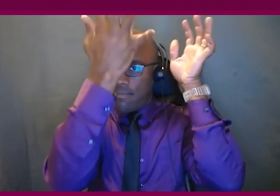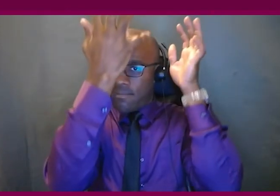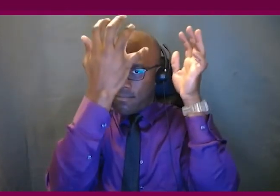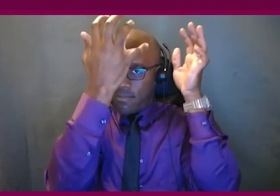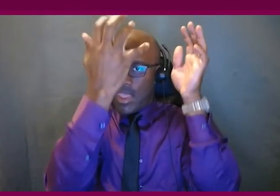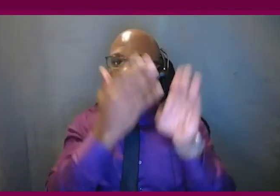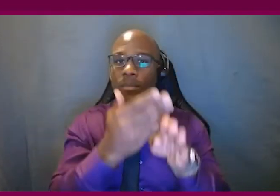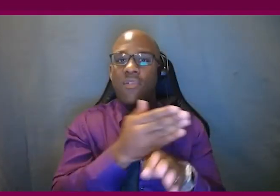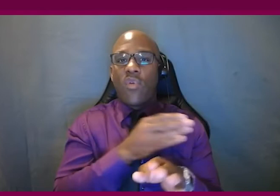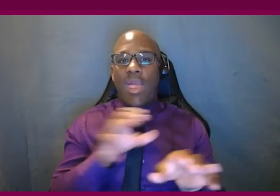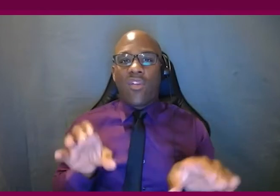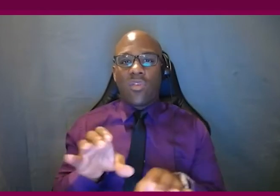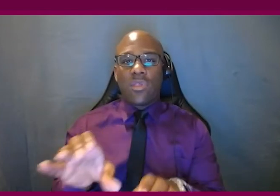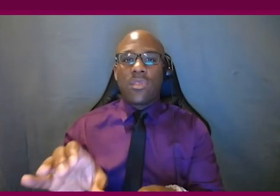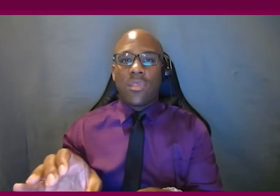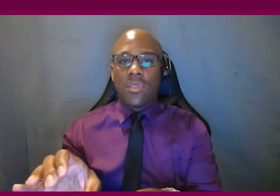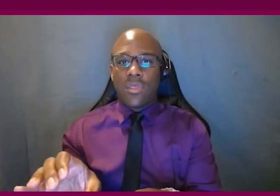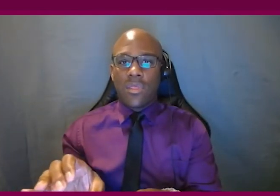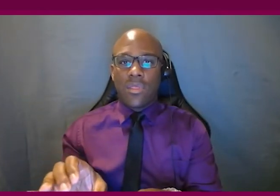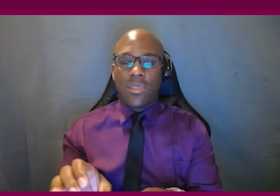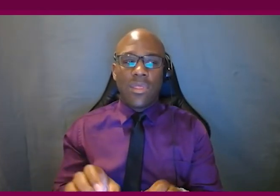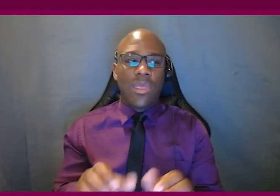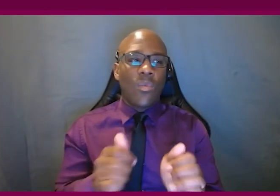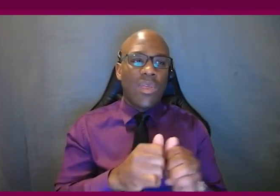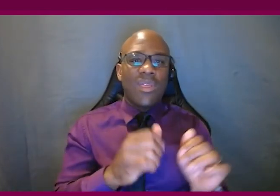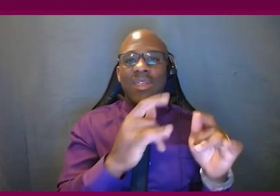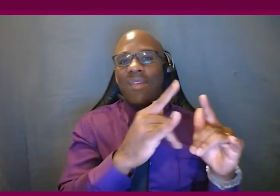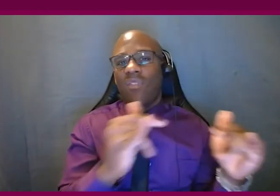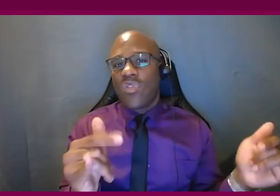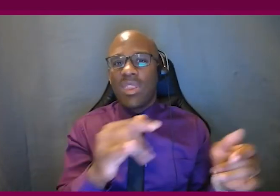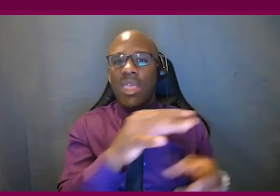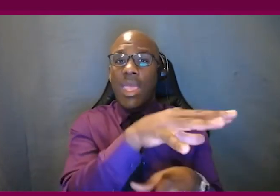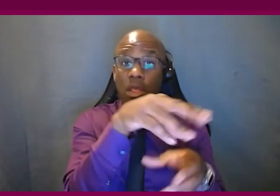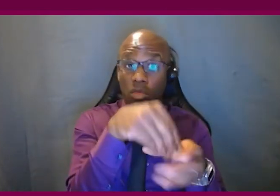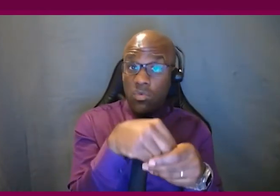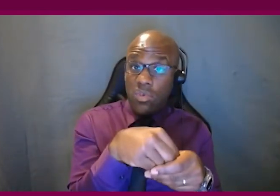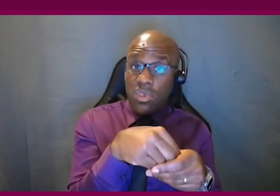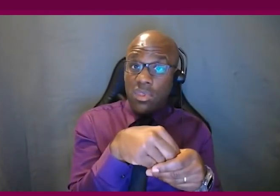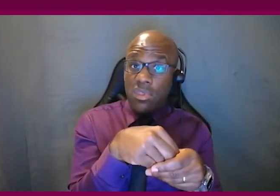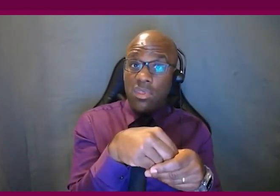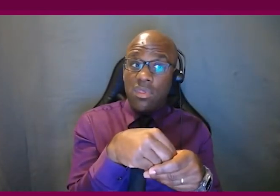I think at least in the category of disability and this could be related to other identities